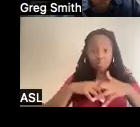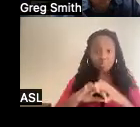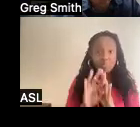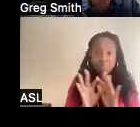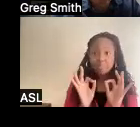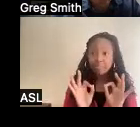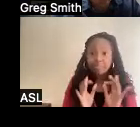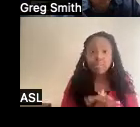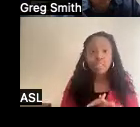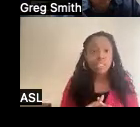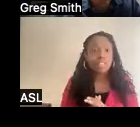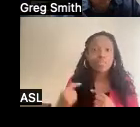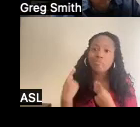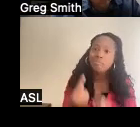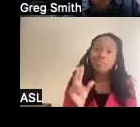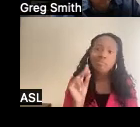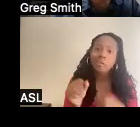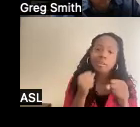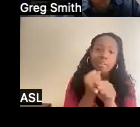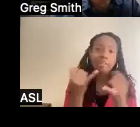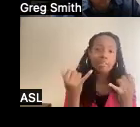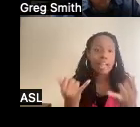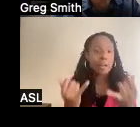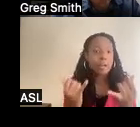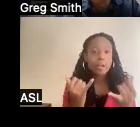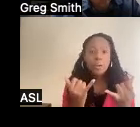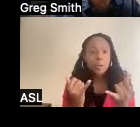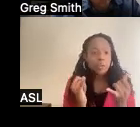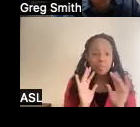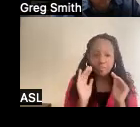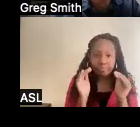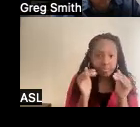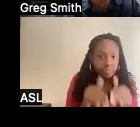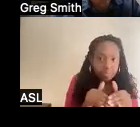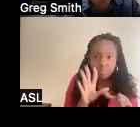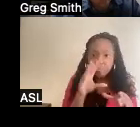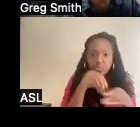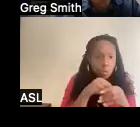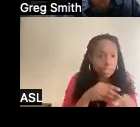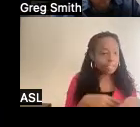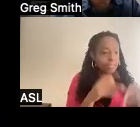for 30 years so for 30 years we've been entrenched in this space working with those families and